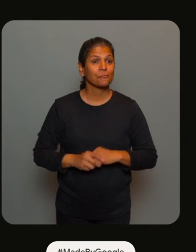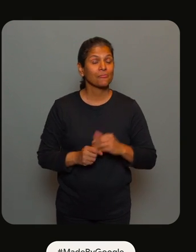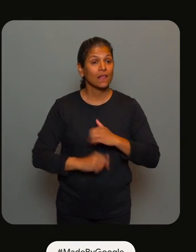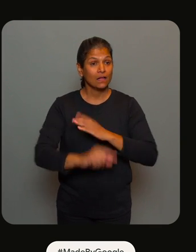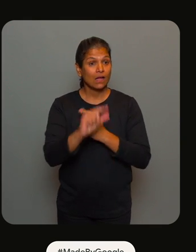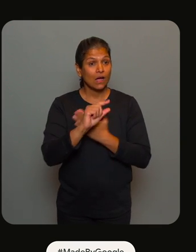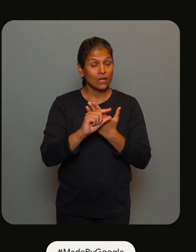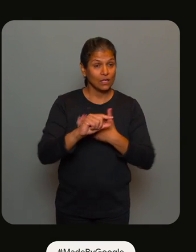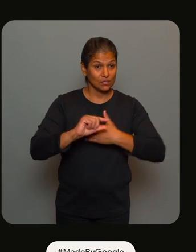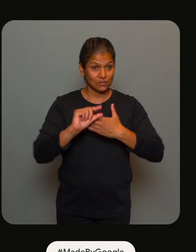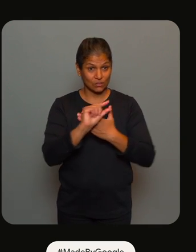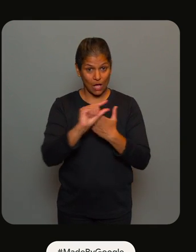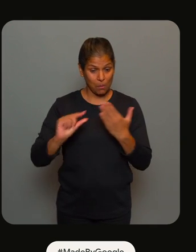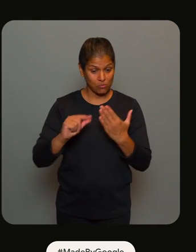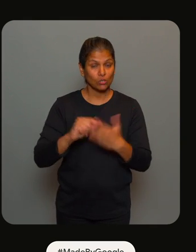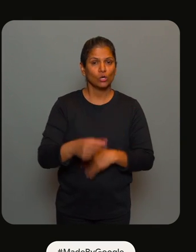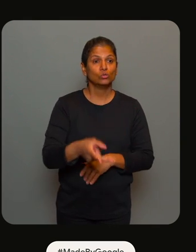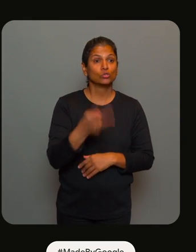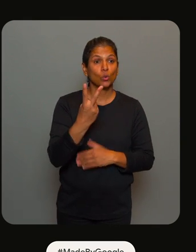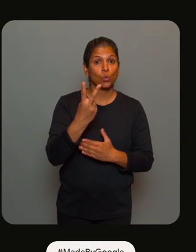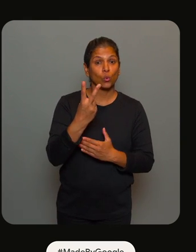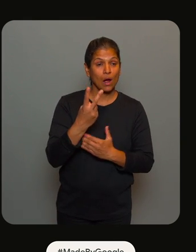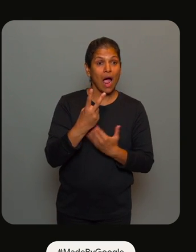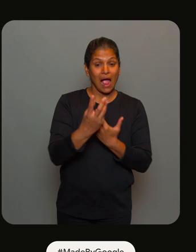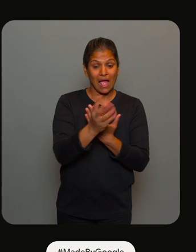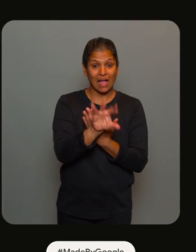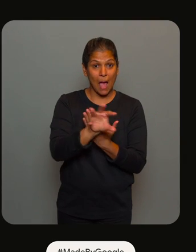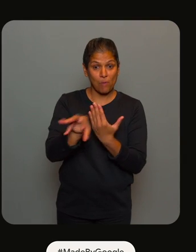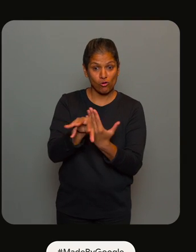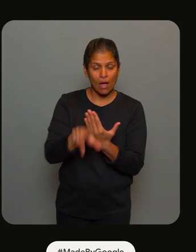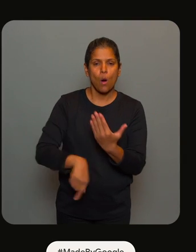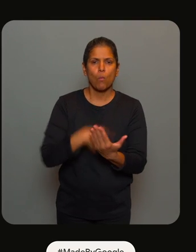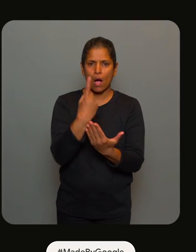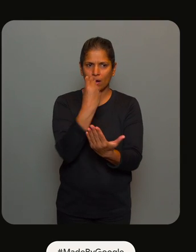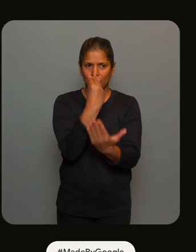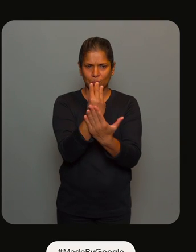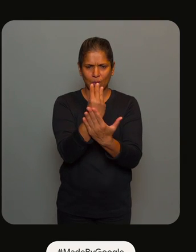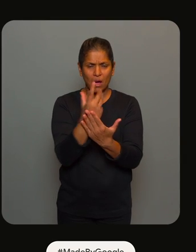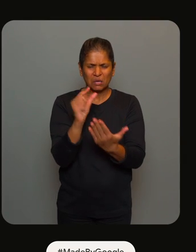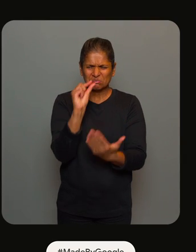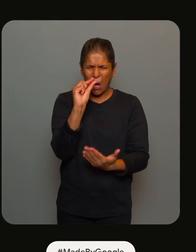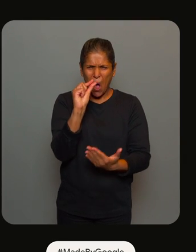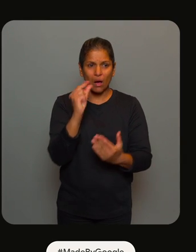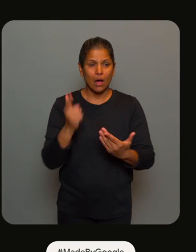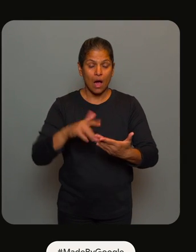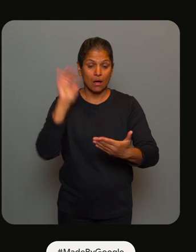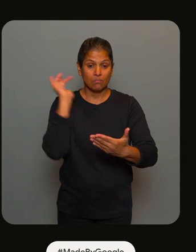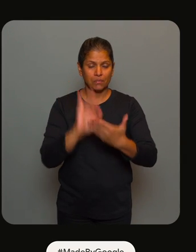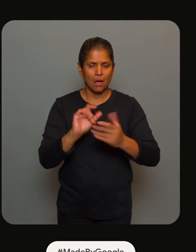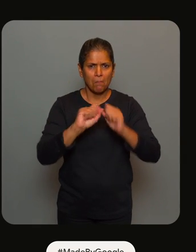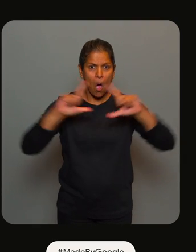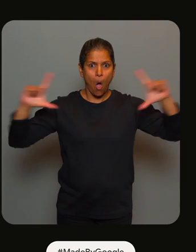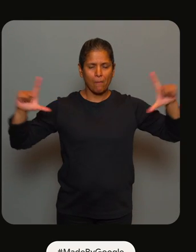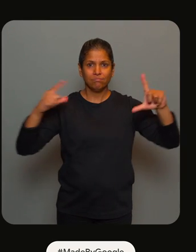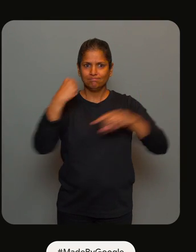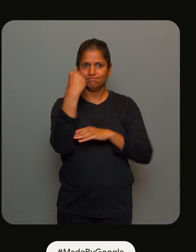as an upgraded, ultrawide front-facing camera with a larger sensor for better night time selfies, and stunning 4K